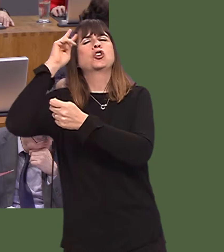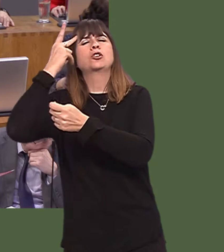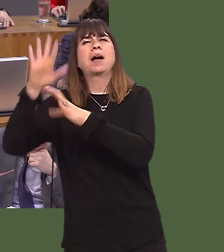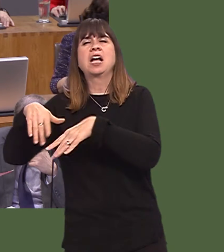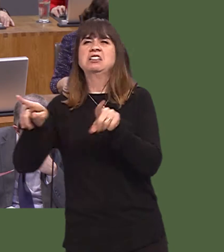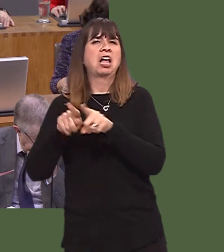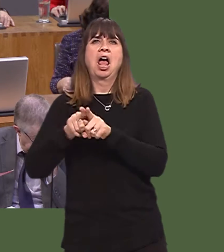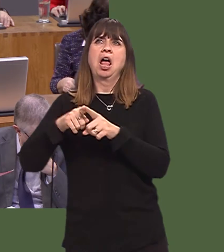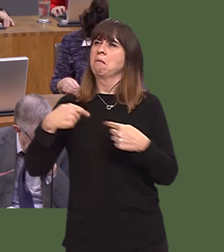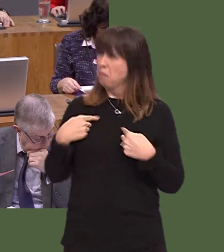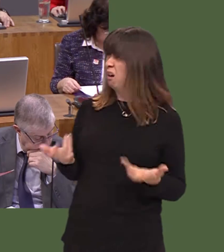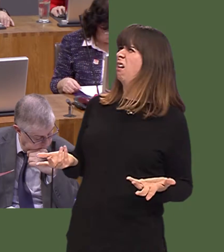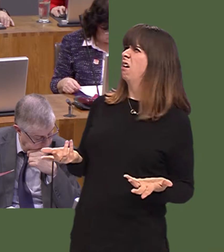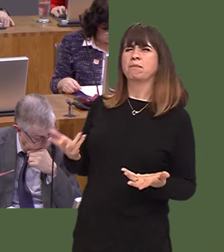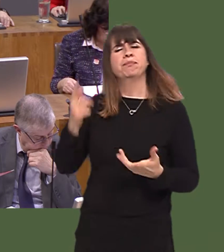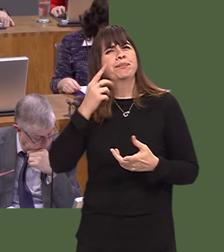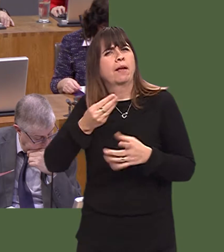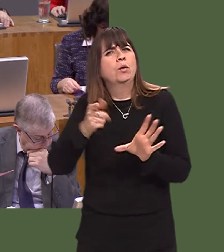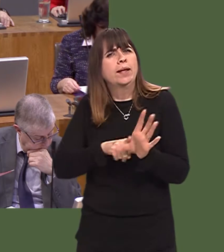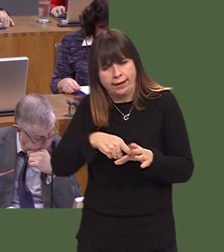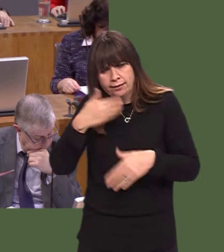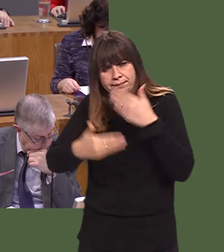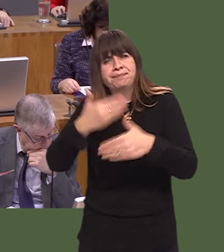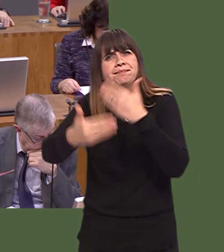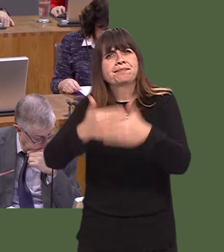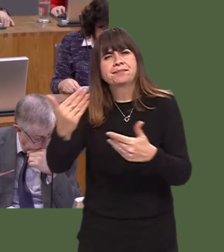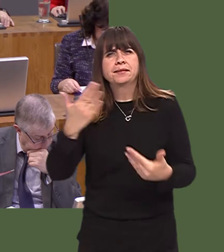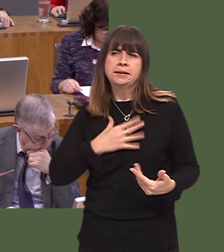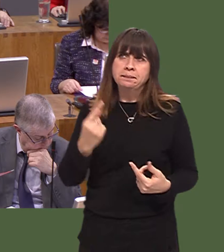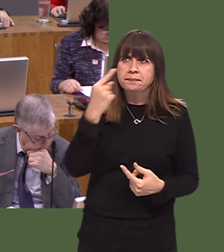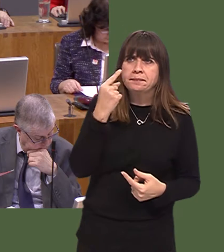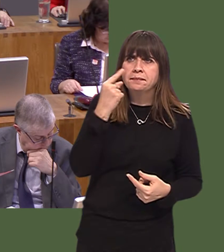But, I think it is important that, as we look at the next few years, there is an innovative